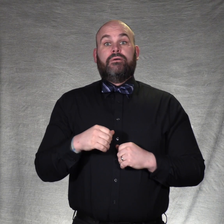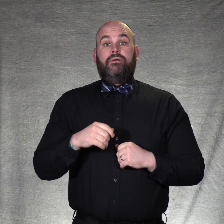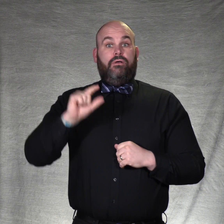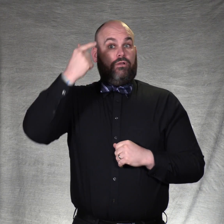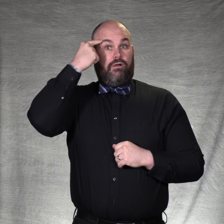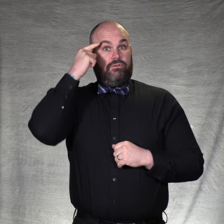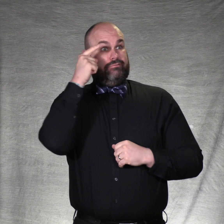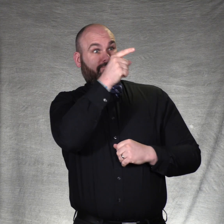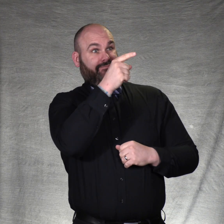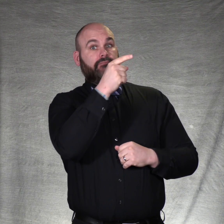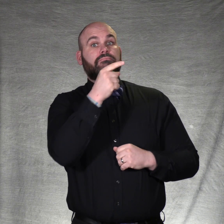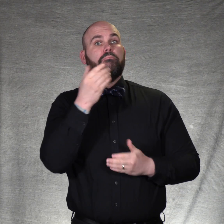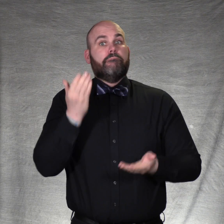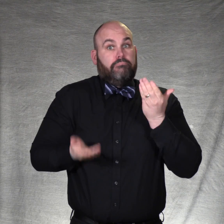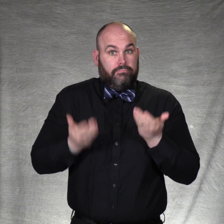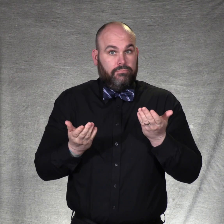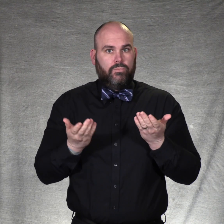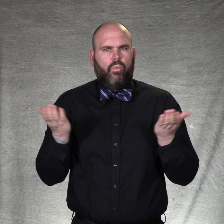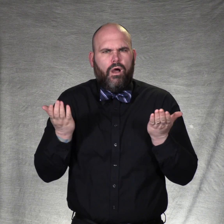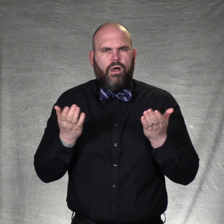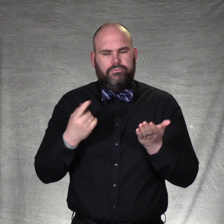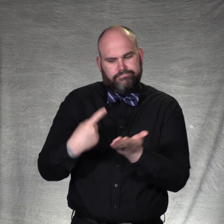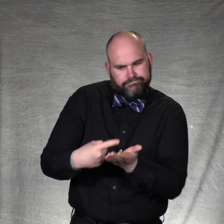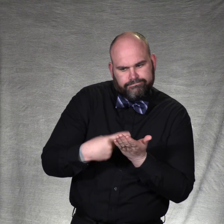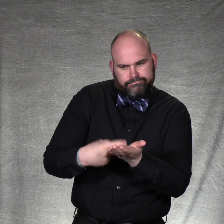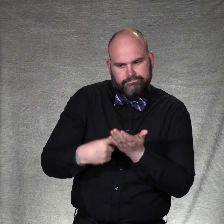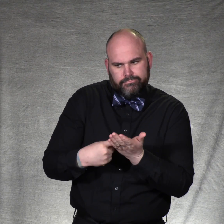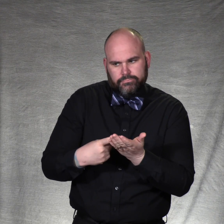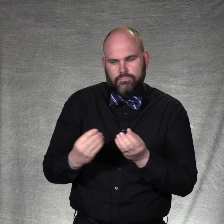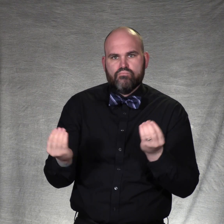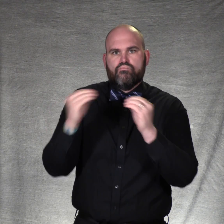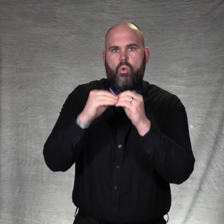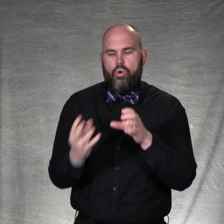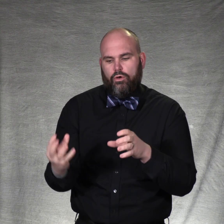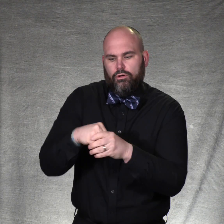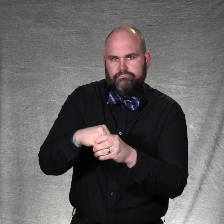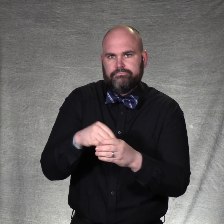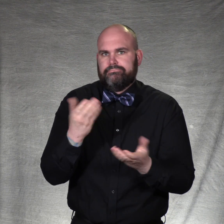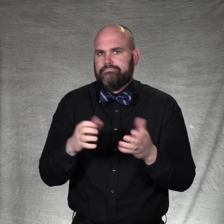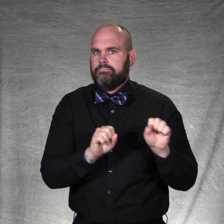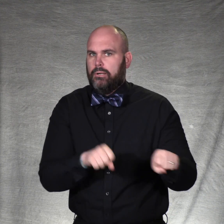The Governor may be able to negotiate even more funding for the State Academies.